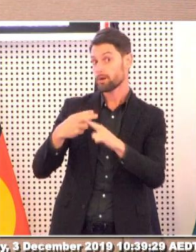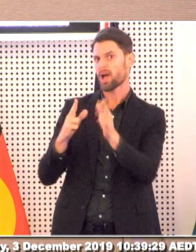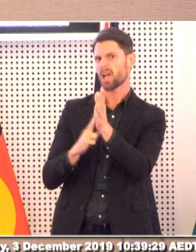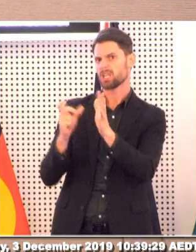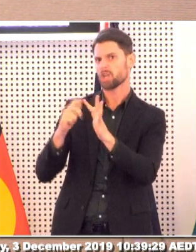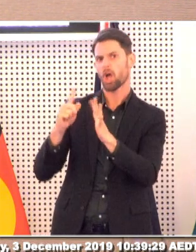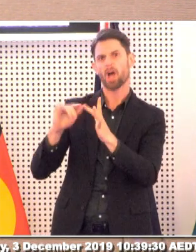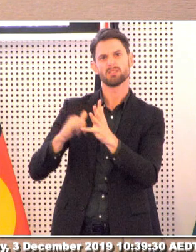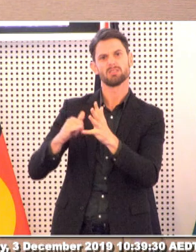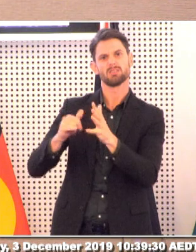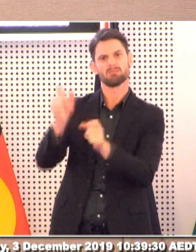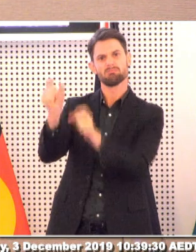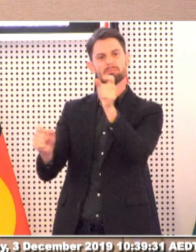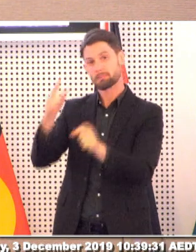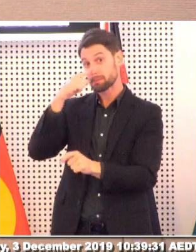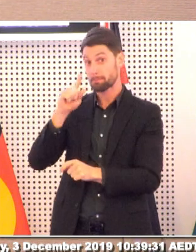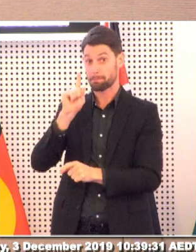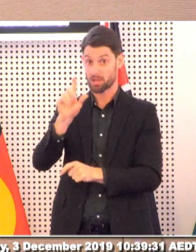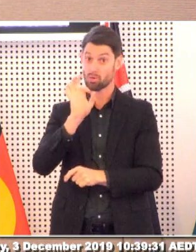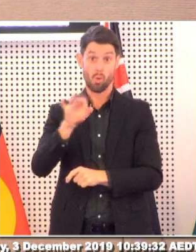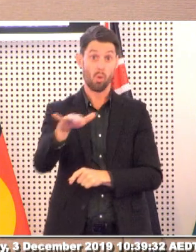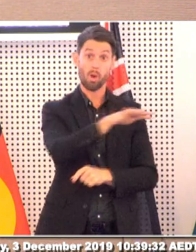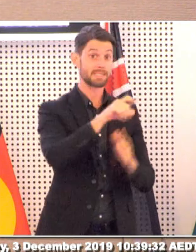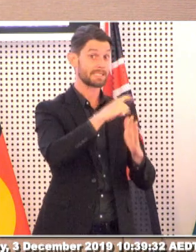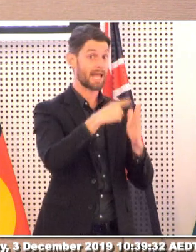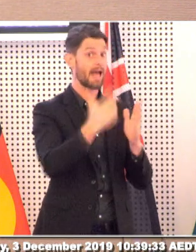and live in substandard housing or live in private rental